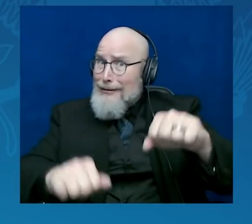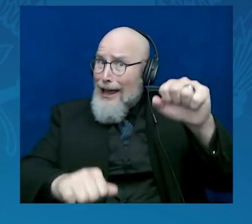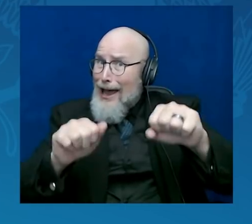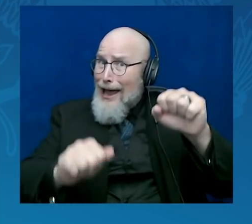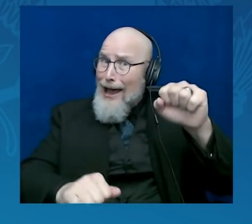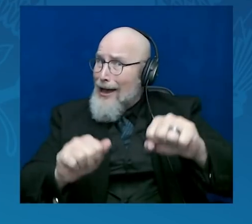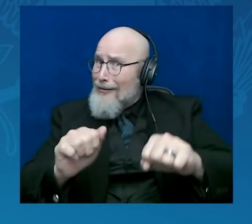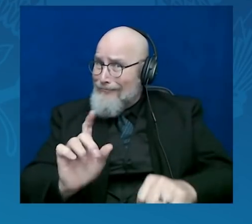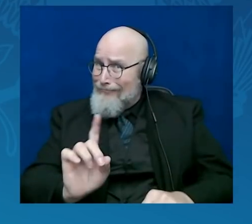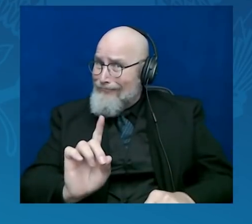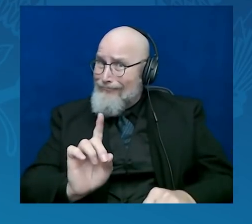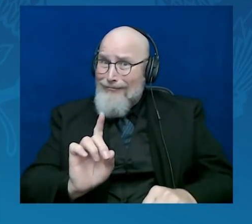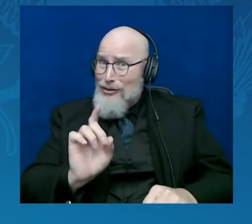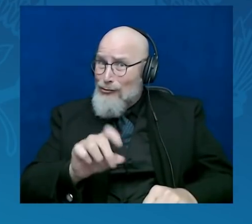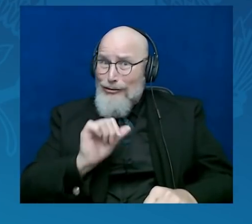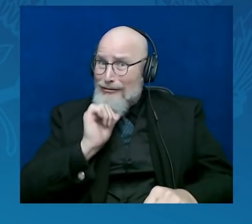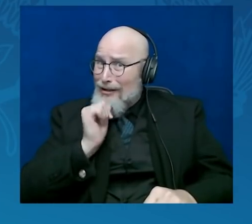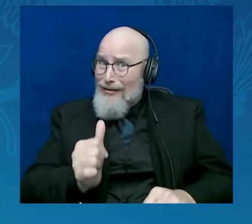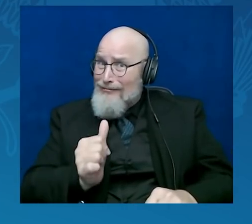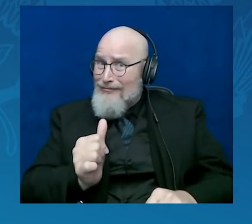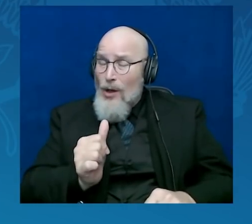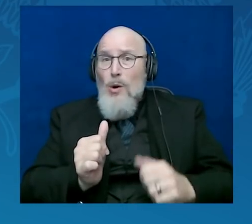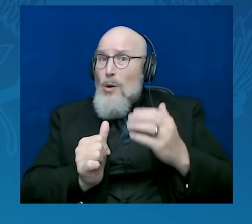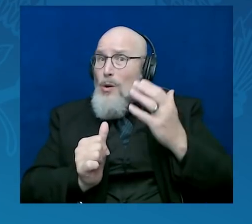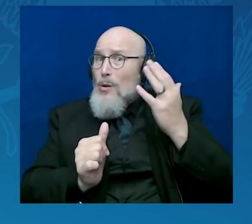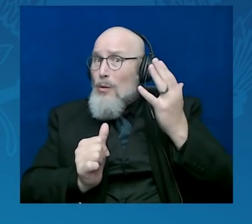because, after all, it lies in our unity.